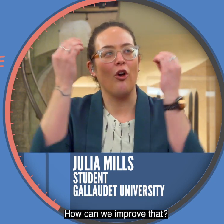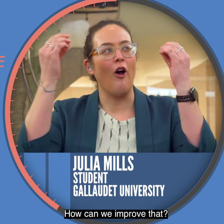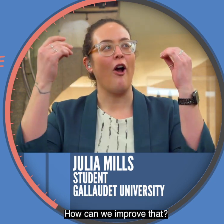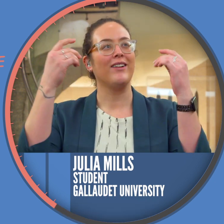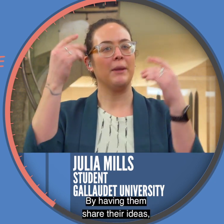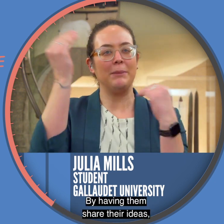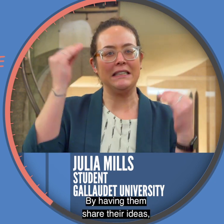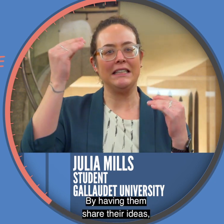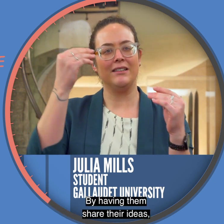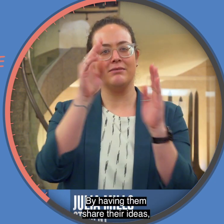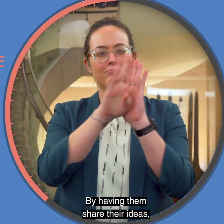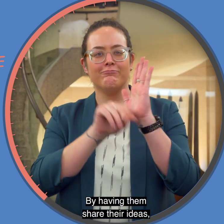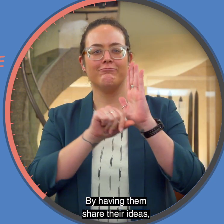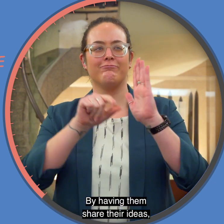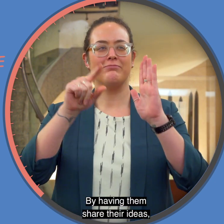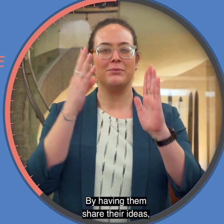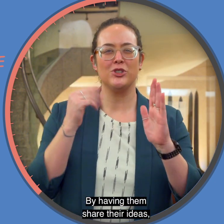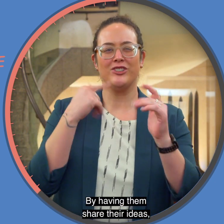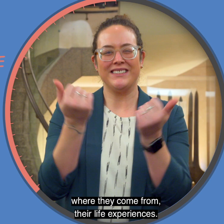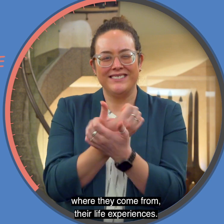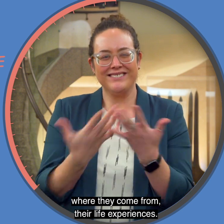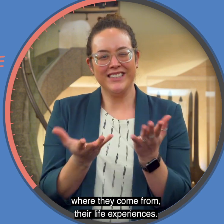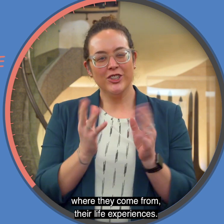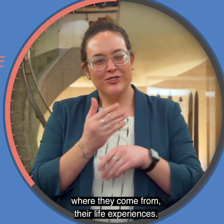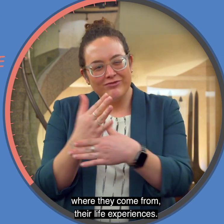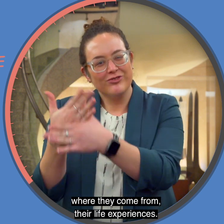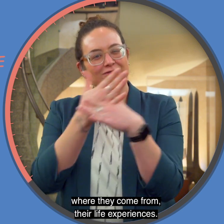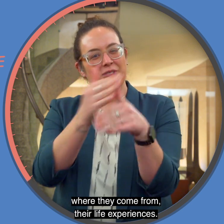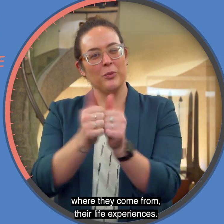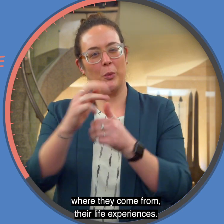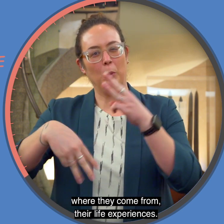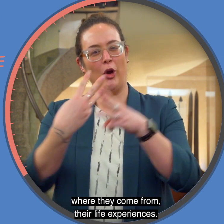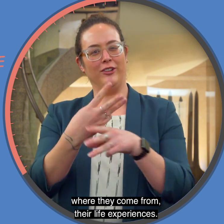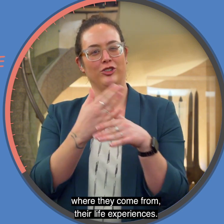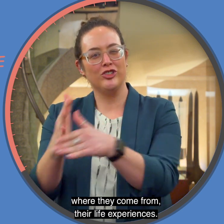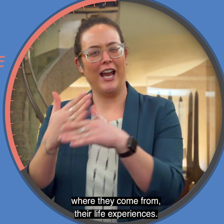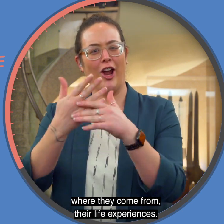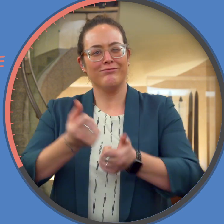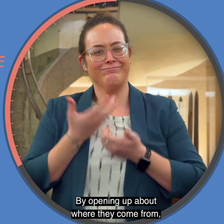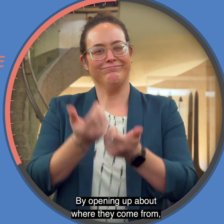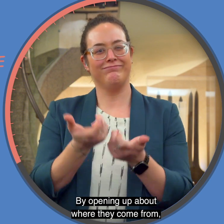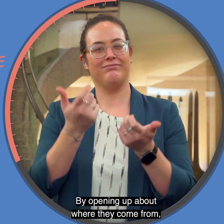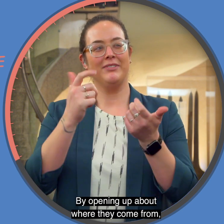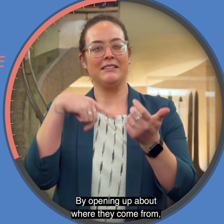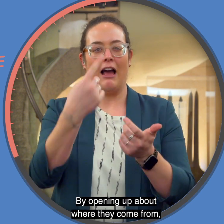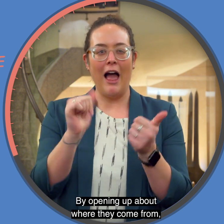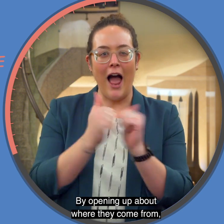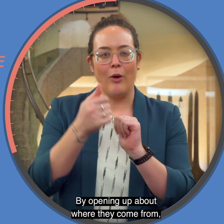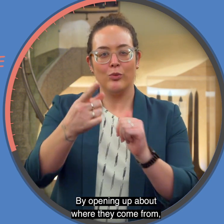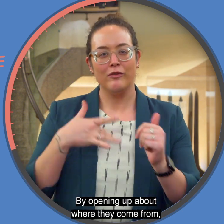By having them share their ideas, Where they come from, their life experiences. By opening up about where they come from,